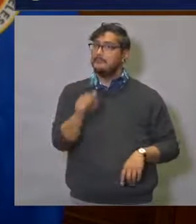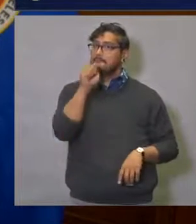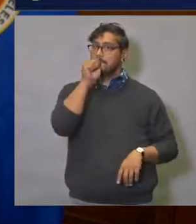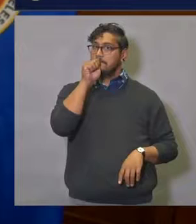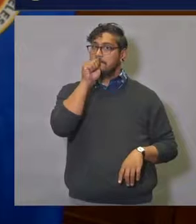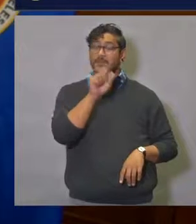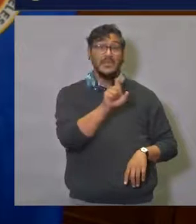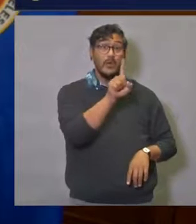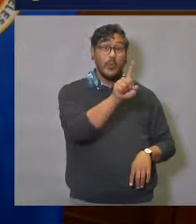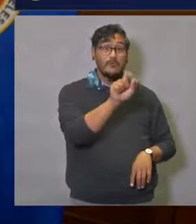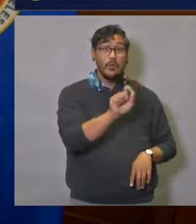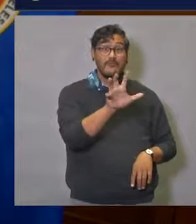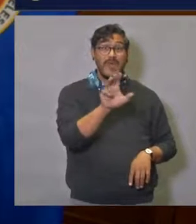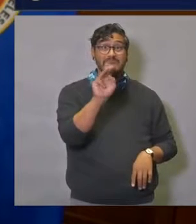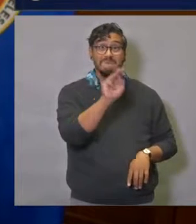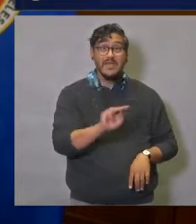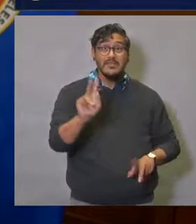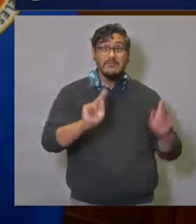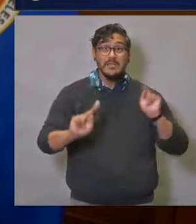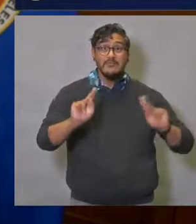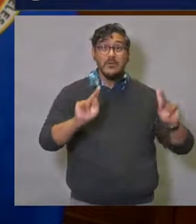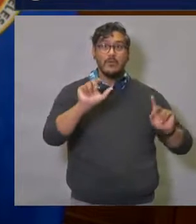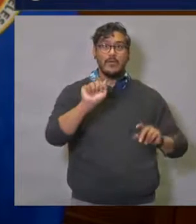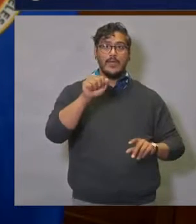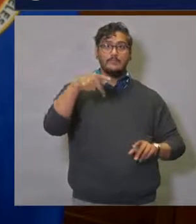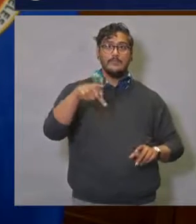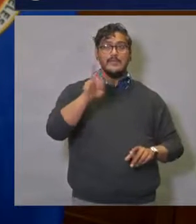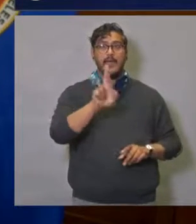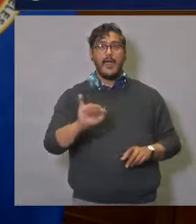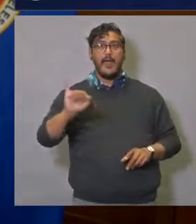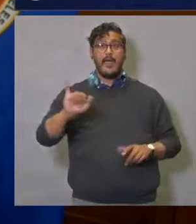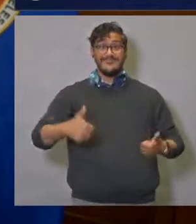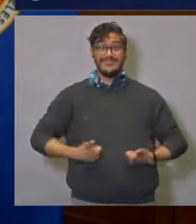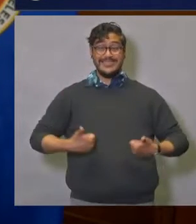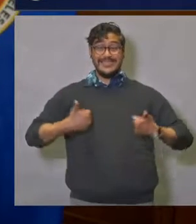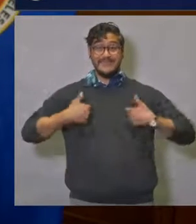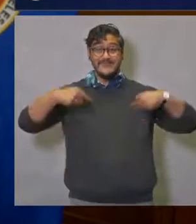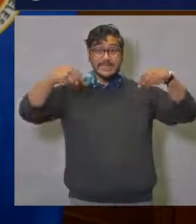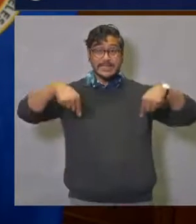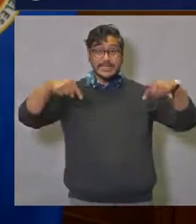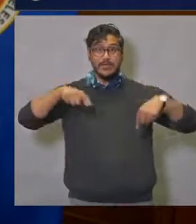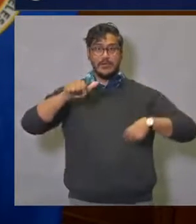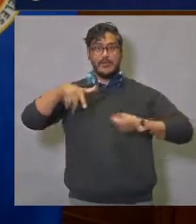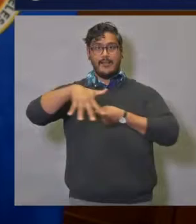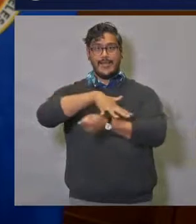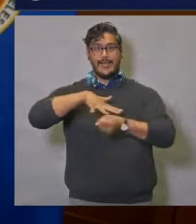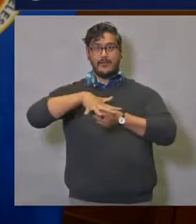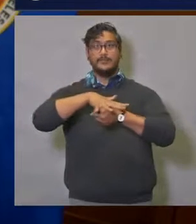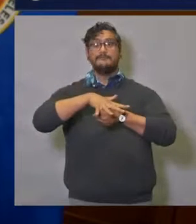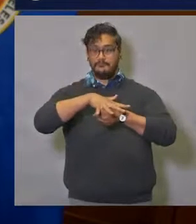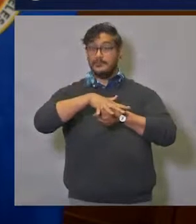THERE ARE MORE THAN 1.5 MILLION PEOPLE OF ASIAN PACIFIC ISLANDER